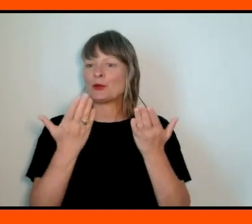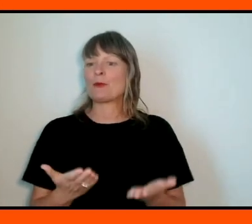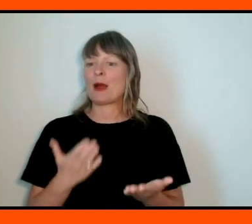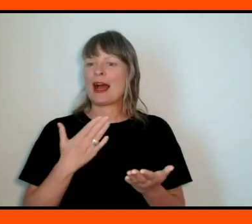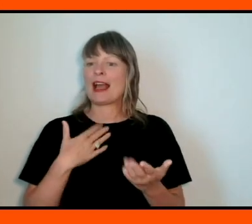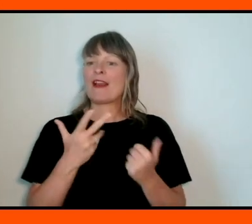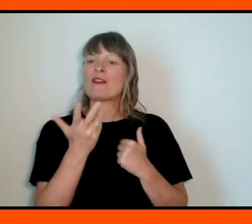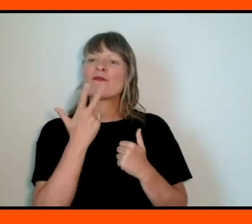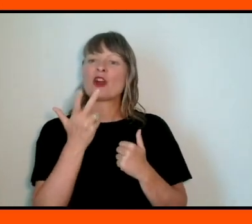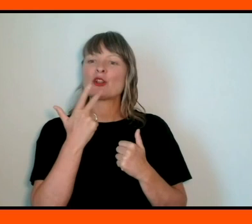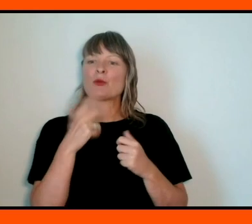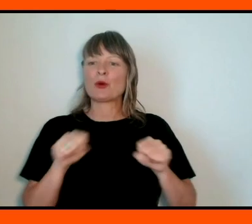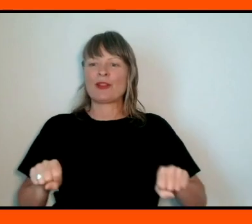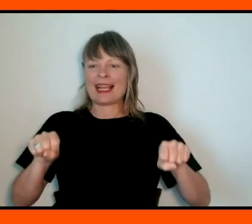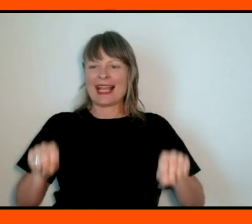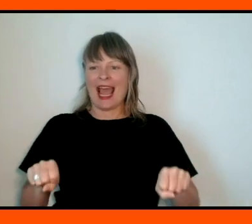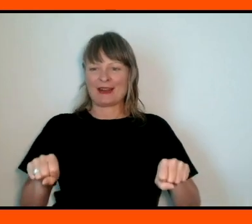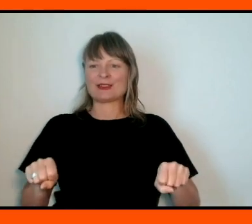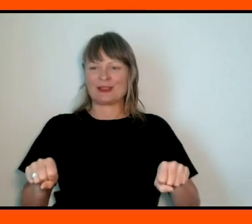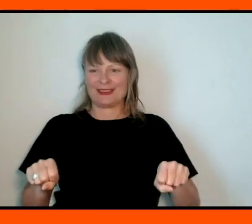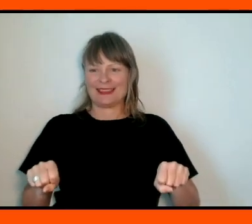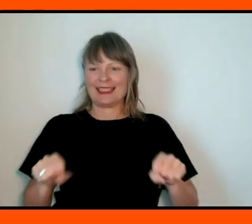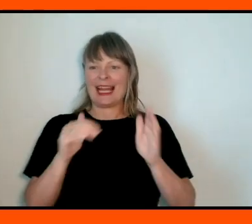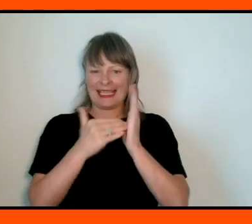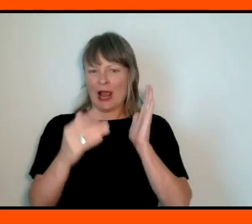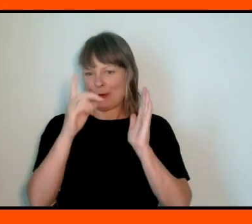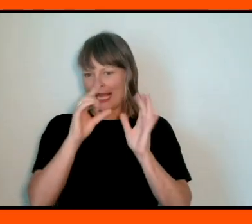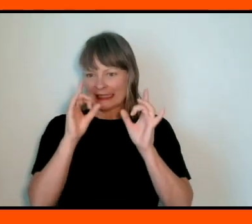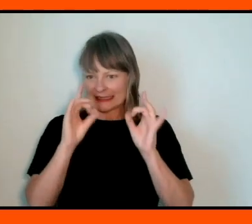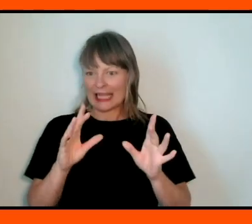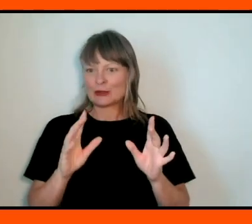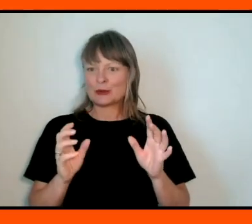so that we can start to discuss some of the questions that we’ve been receiving.